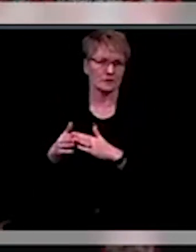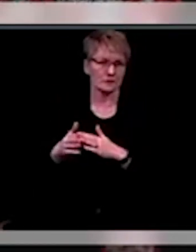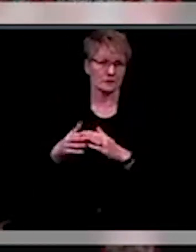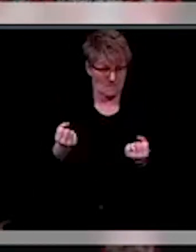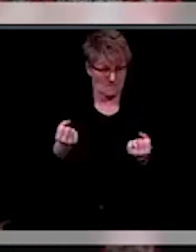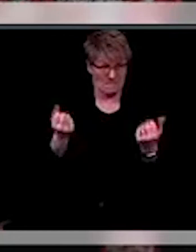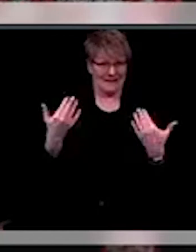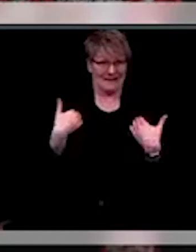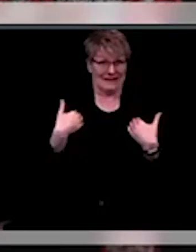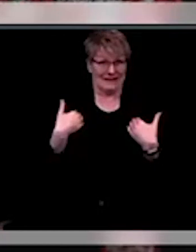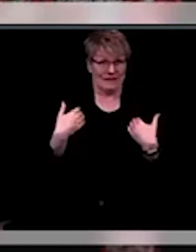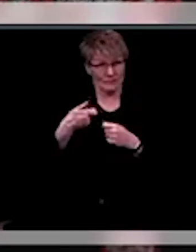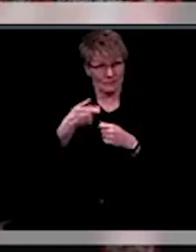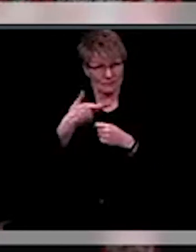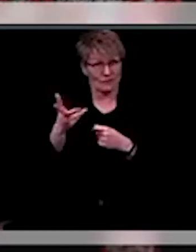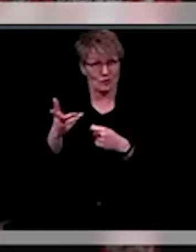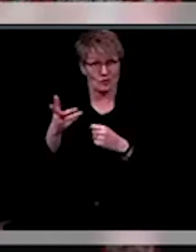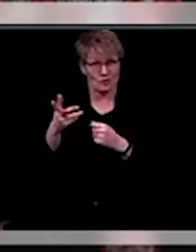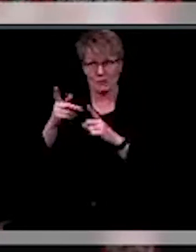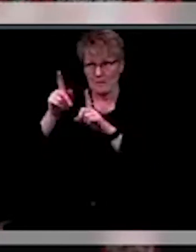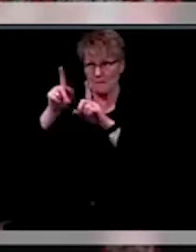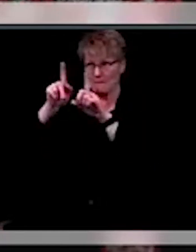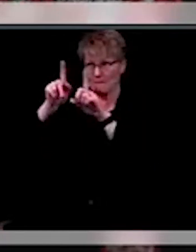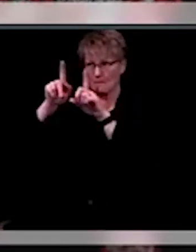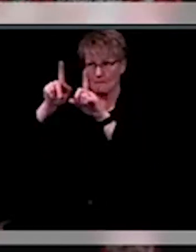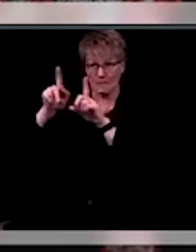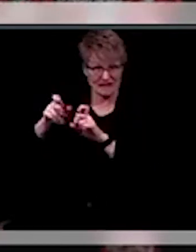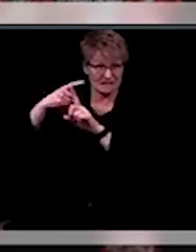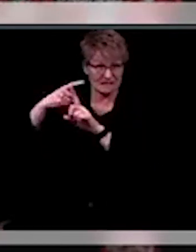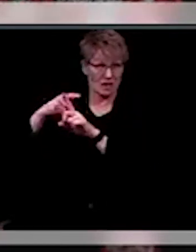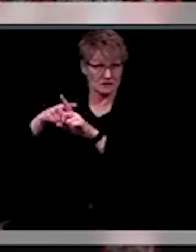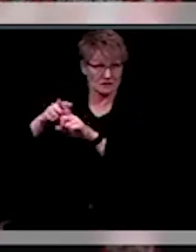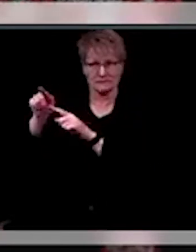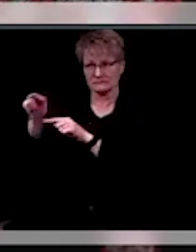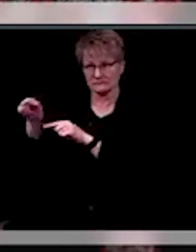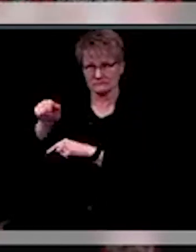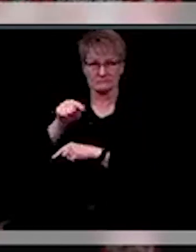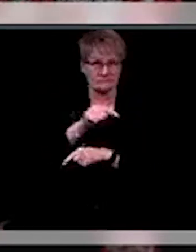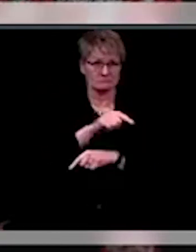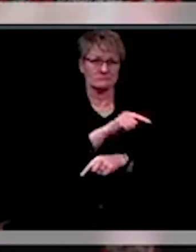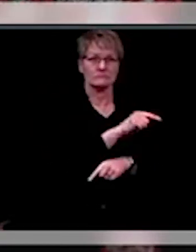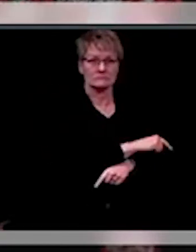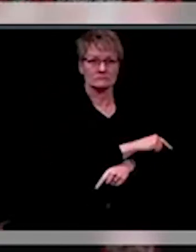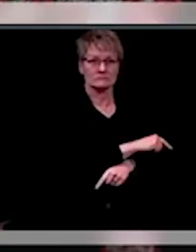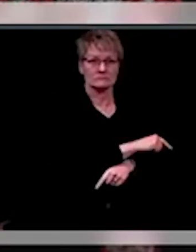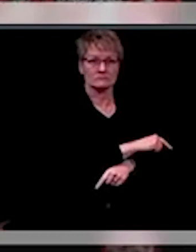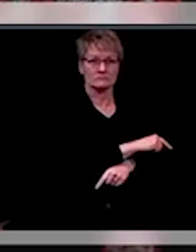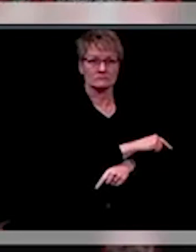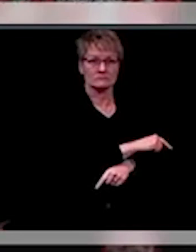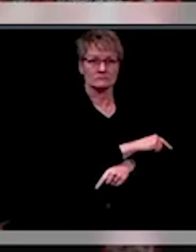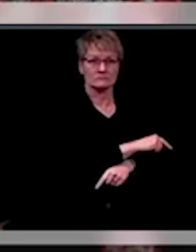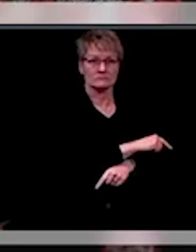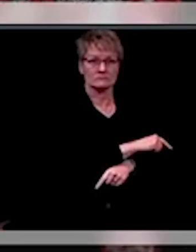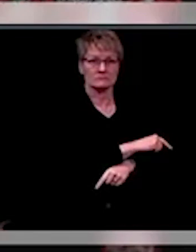cases. We don't have evidence of ongoing, like an outbreak ongoing transmission in any of these, as